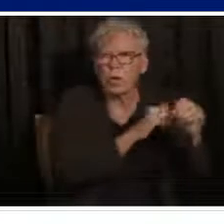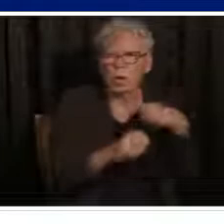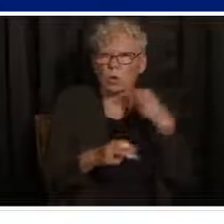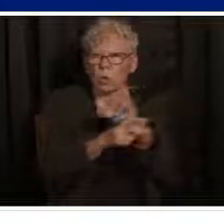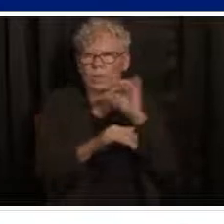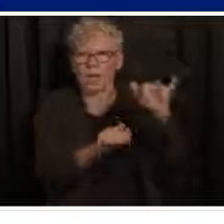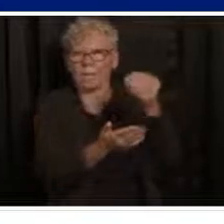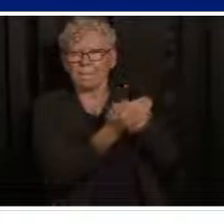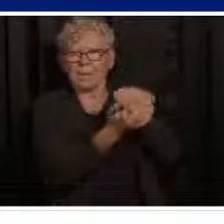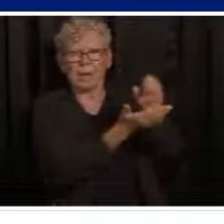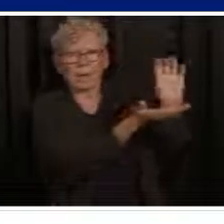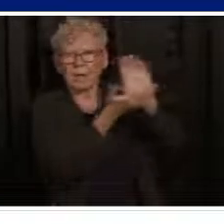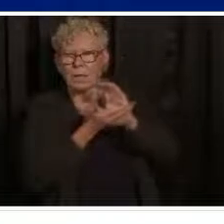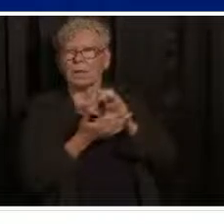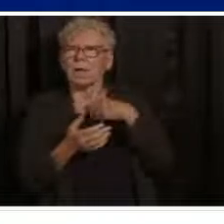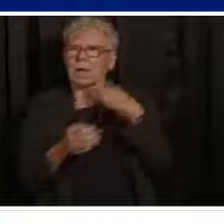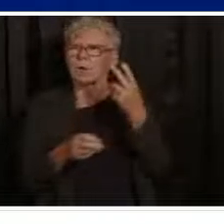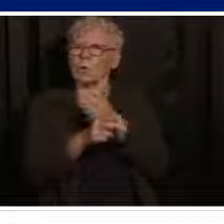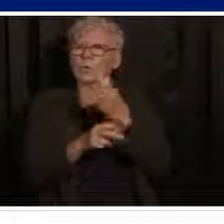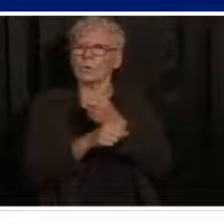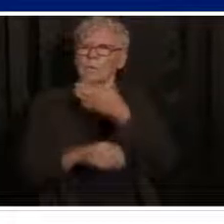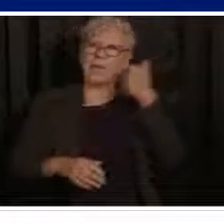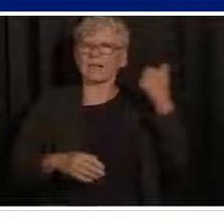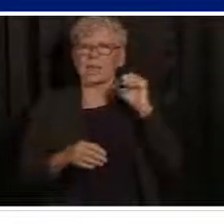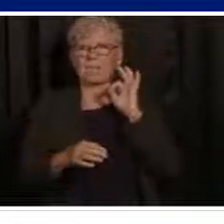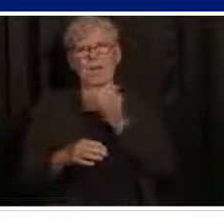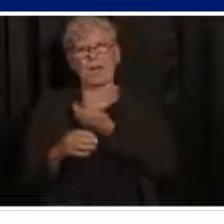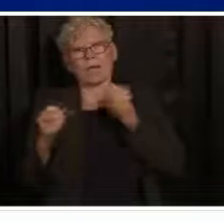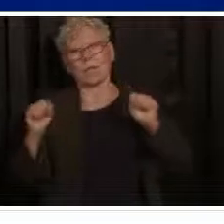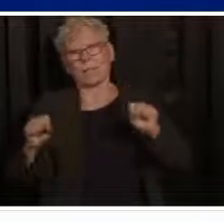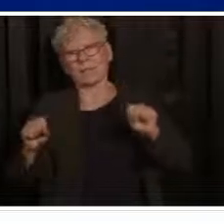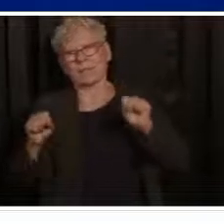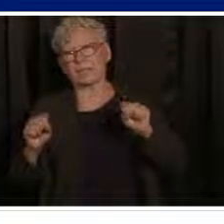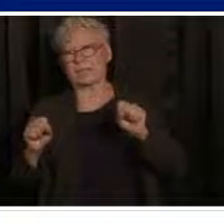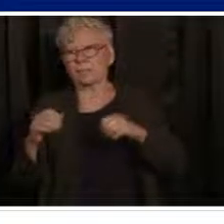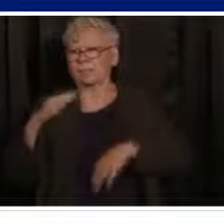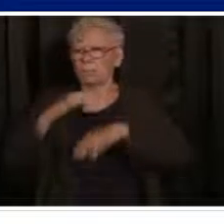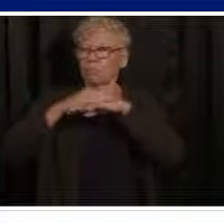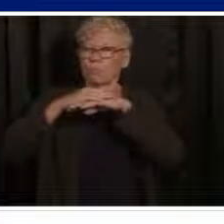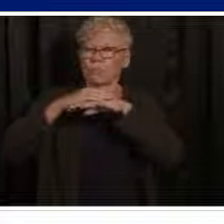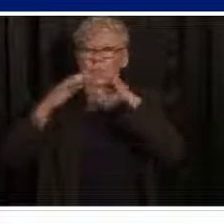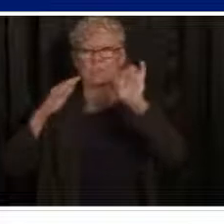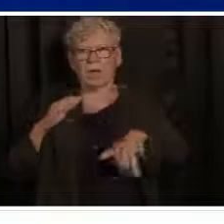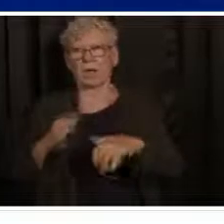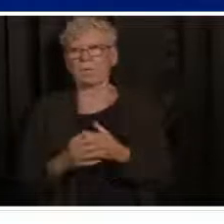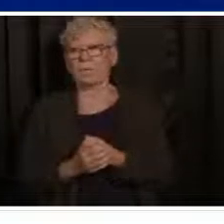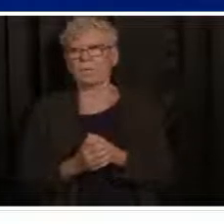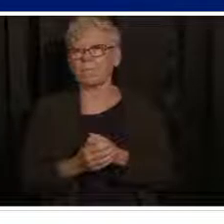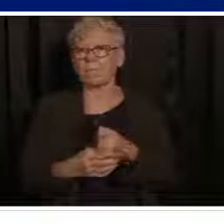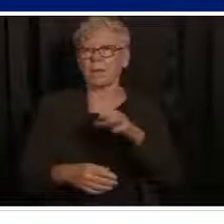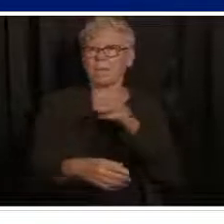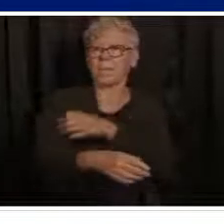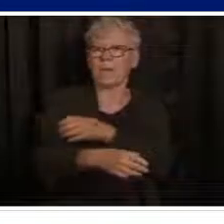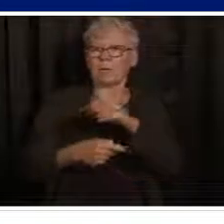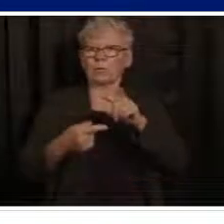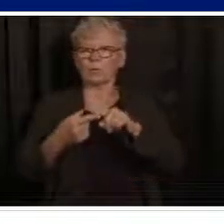ability for slide for we launched our power to come back campaign in April, The statewide vaccine campaign is